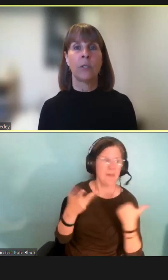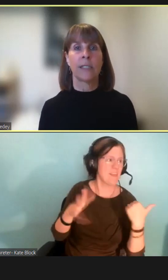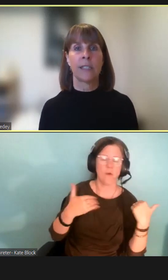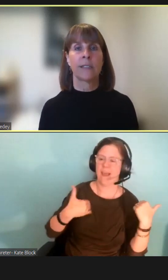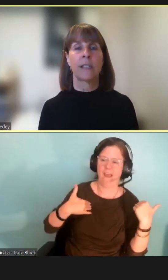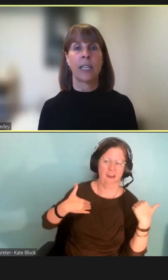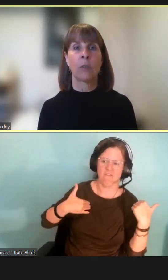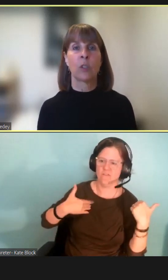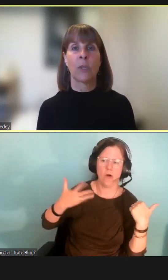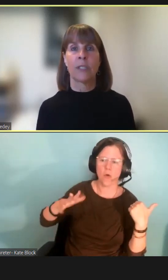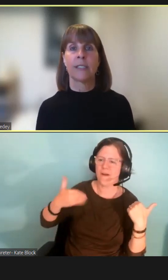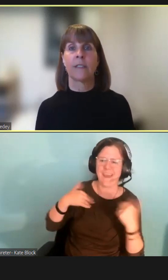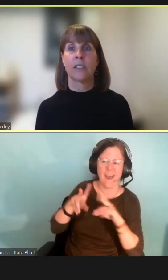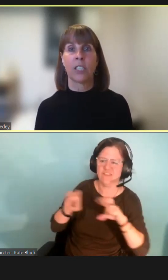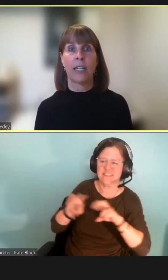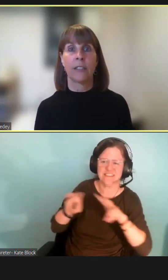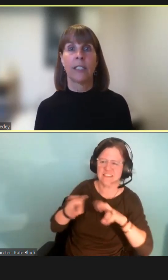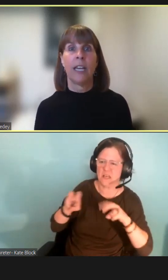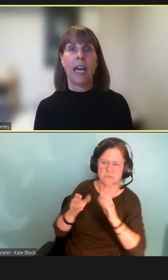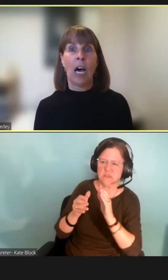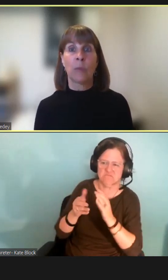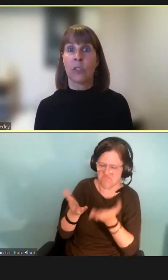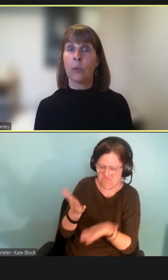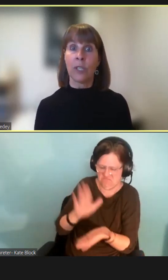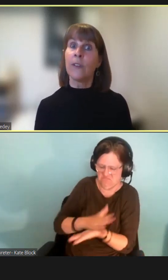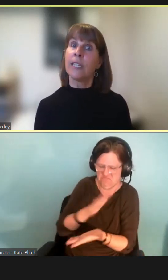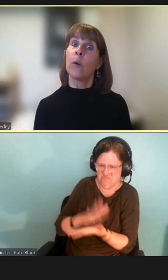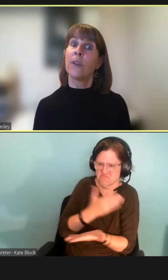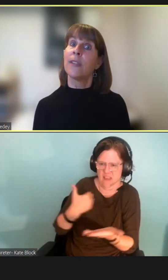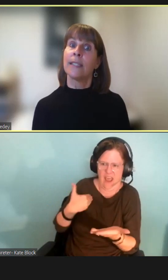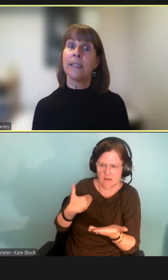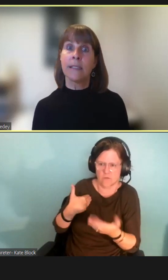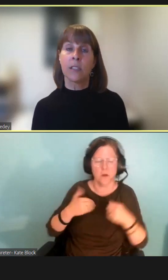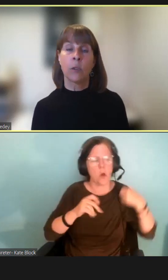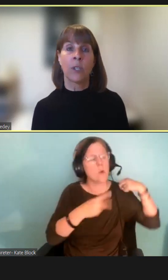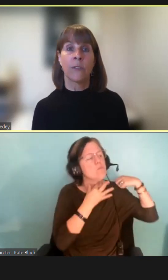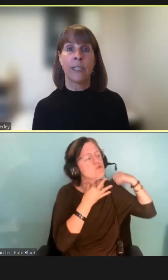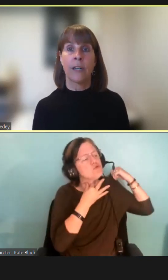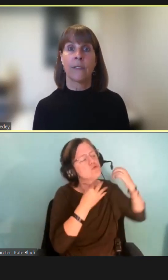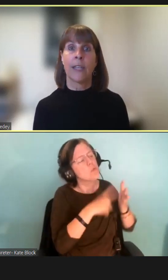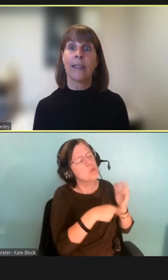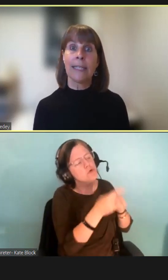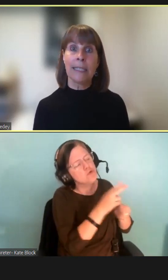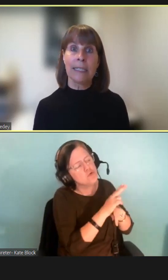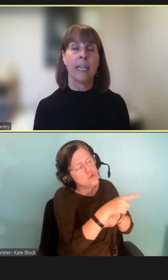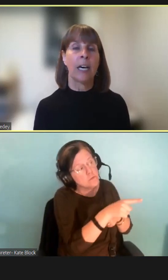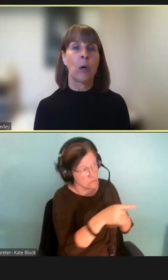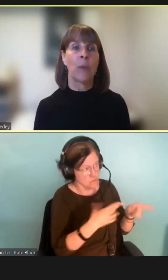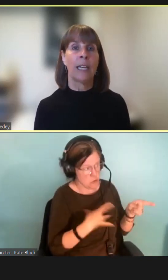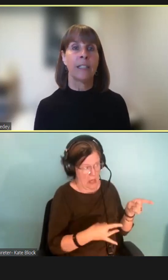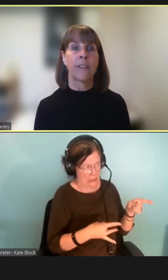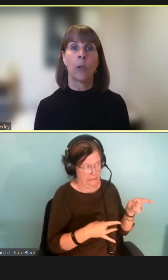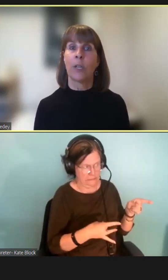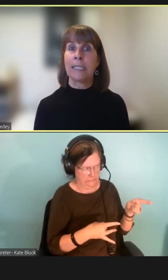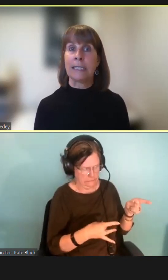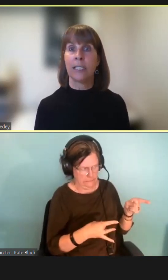assess the language abilities of the child um so you want to find out what that is you want to find out if they like it um and if they want to continue